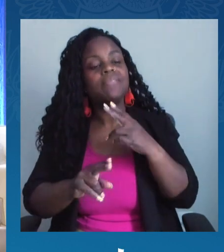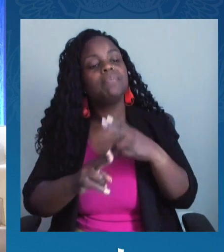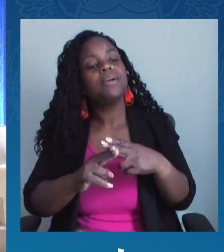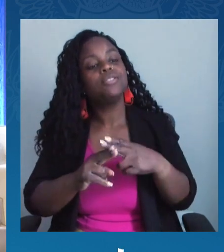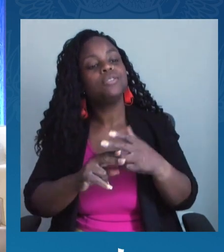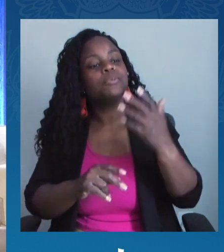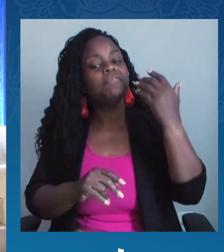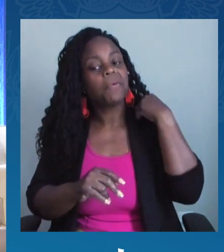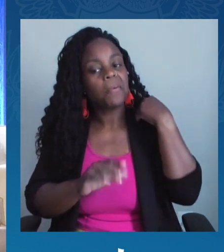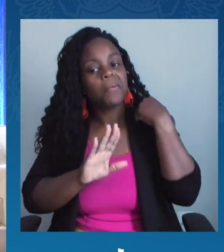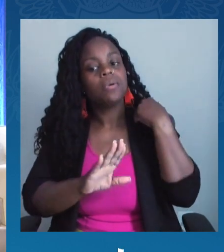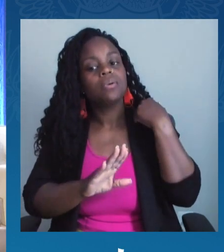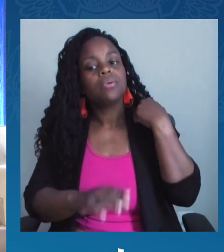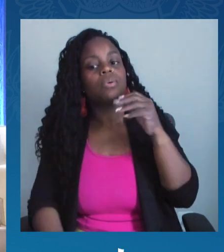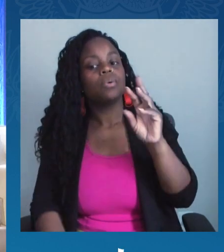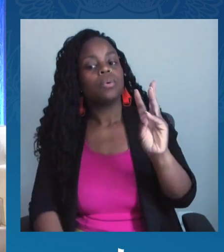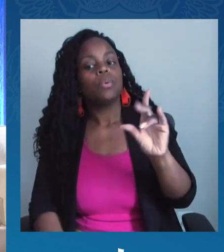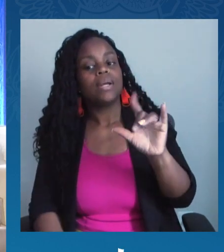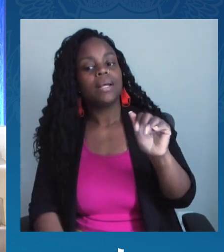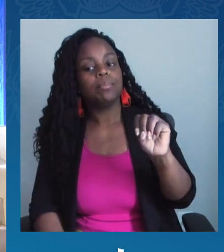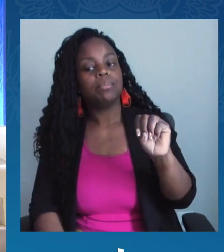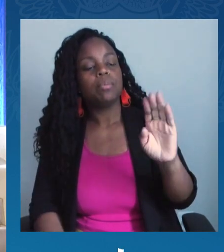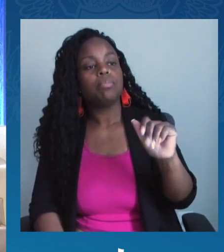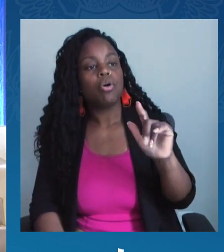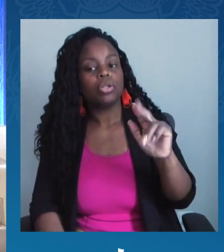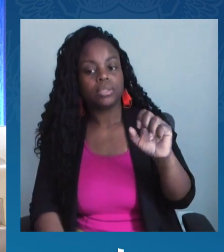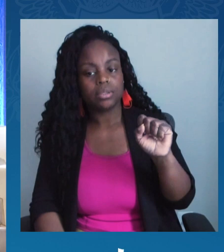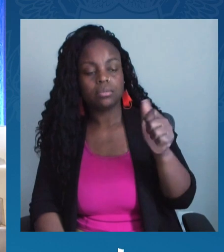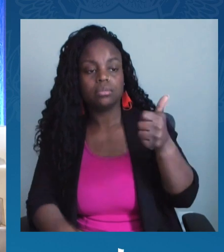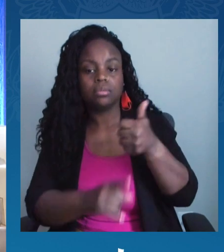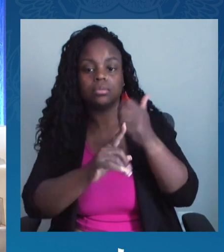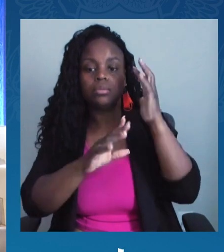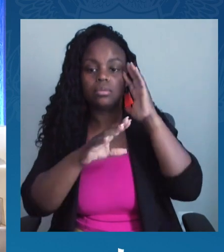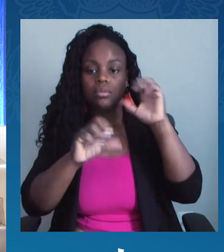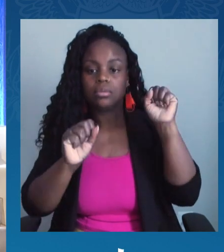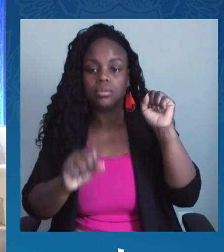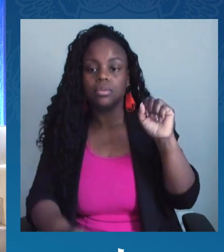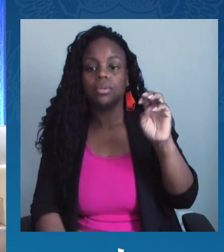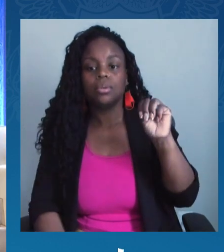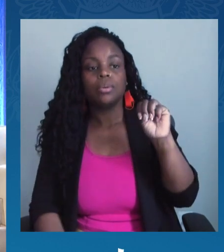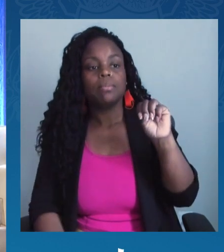who was the president of the Birmingham Urban League, and he introduced me to several of his colleagues